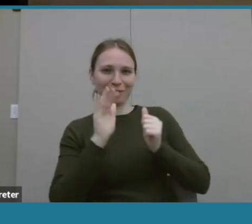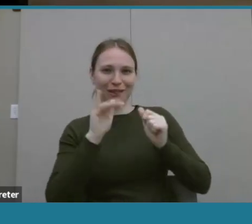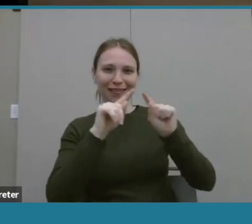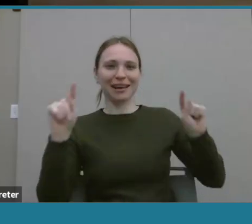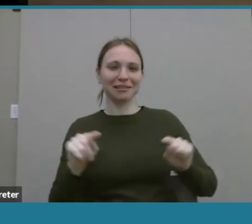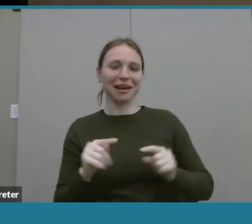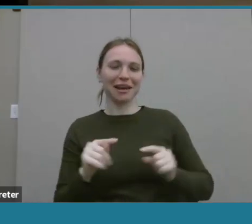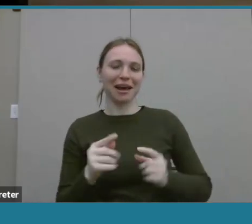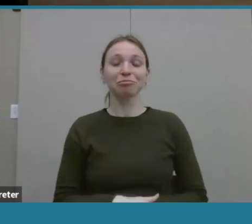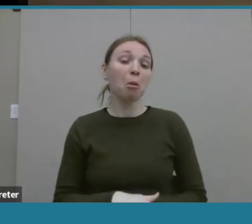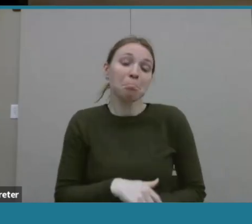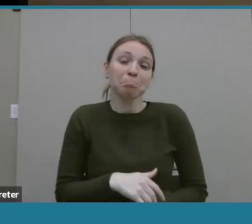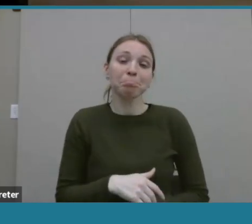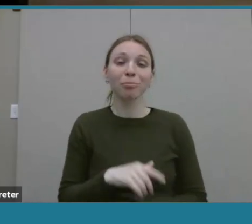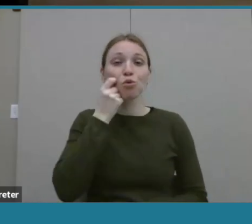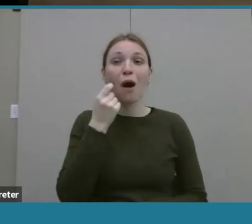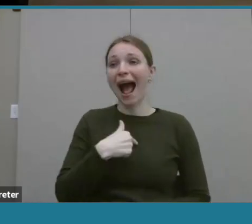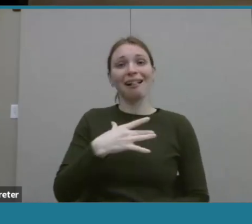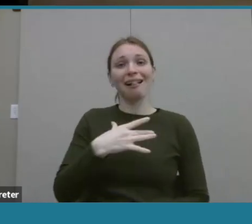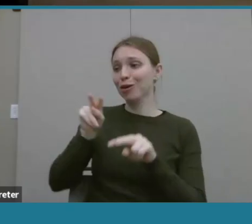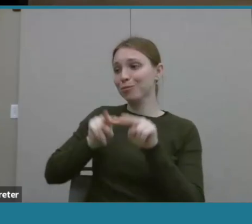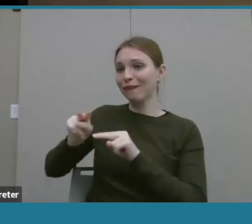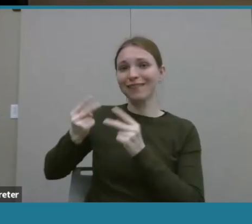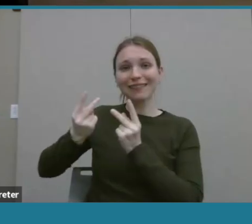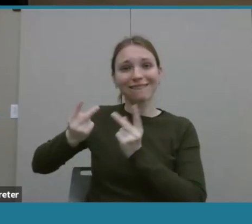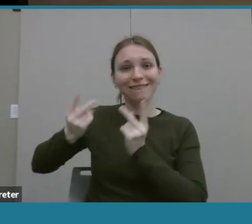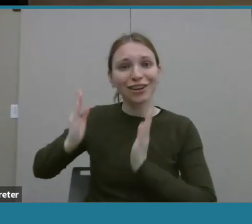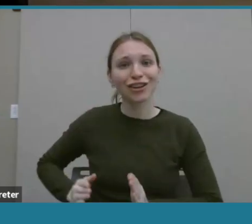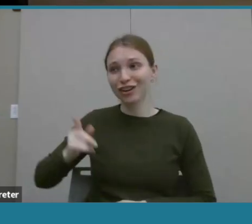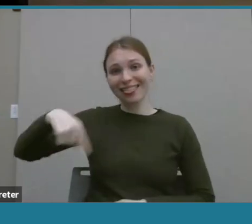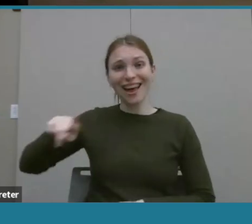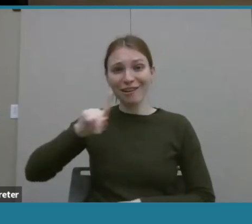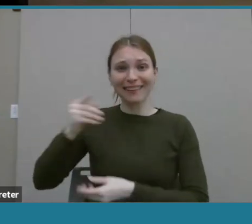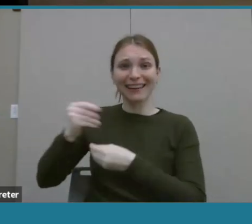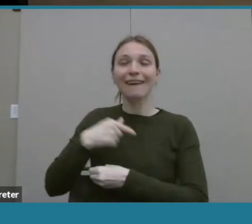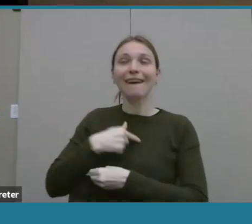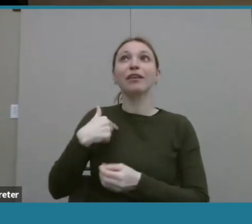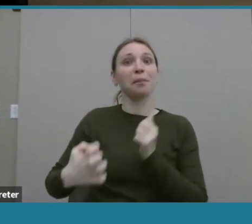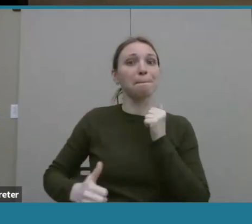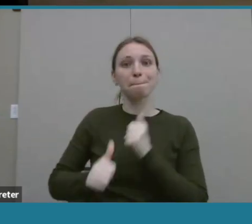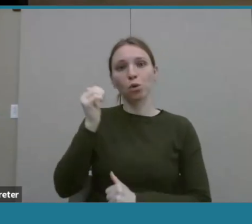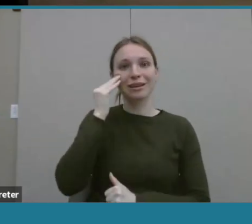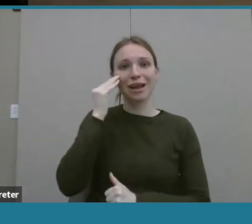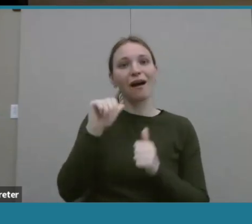Yes, like I said, observing visitors, helping— they helped us give the most knowledge of designing a more accessible and knowledgeable design.